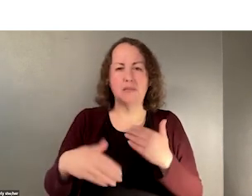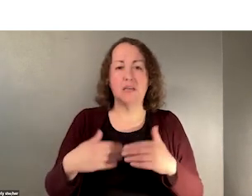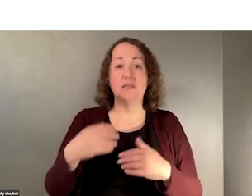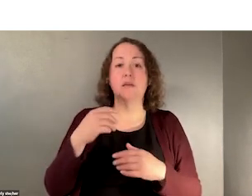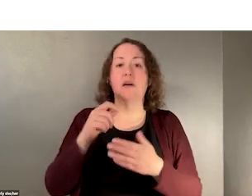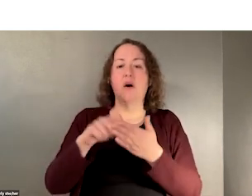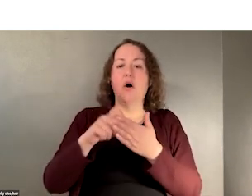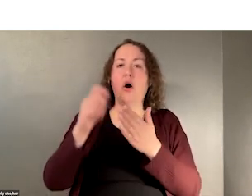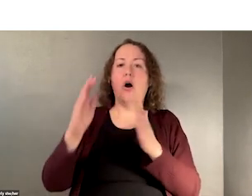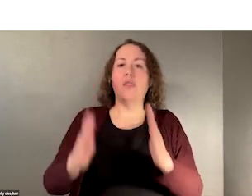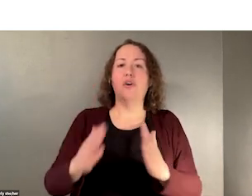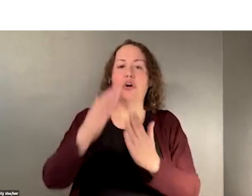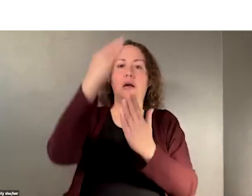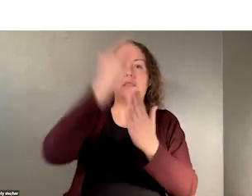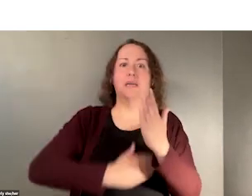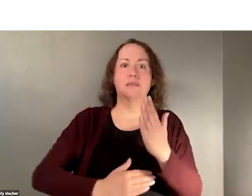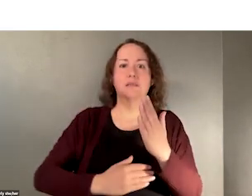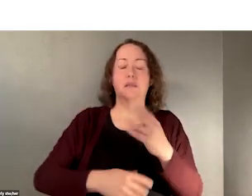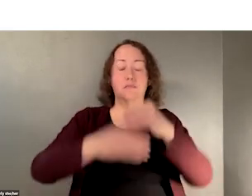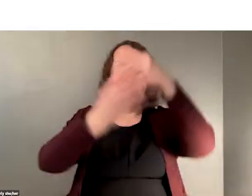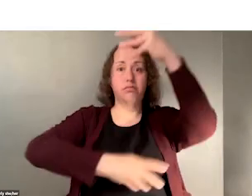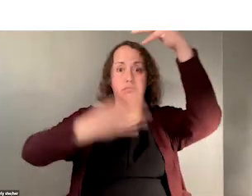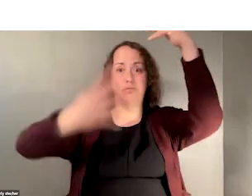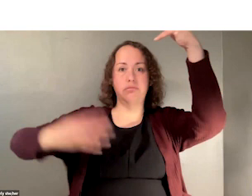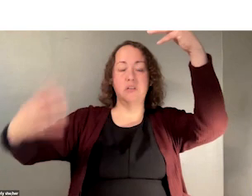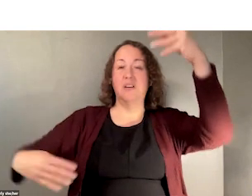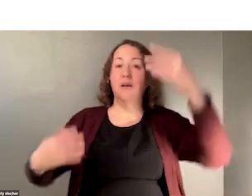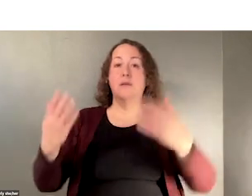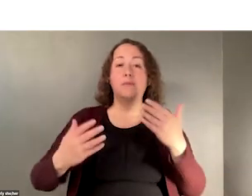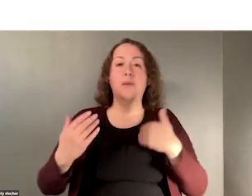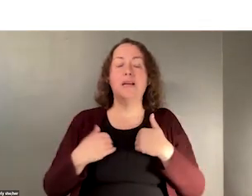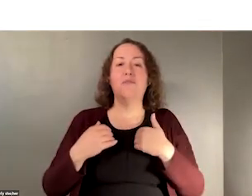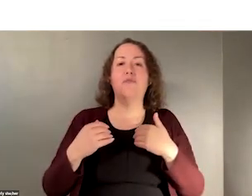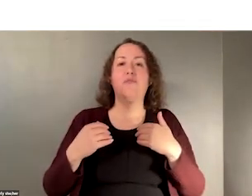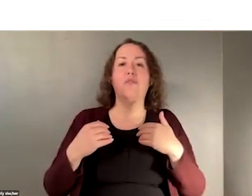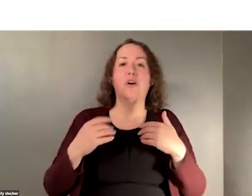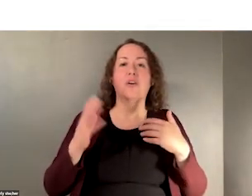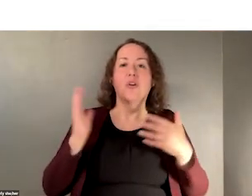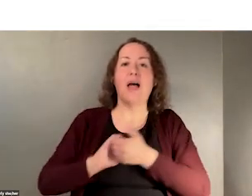You might have a collaboration that includes hundreds of scientists which is fantastic.